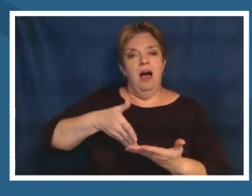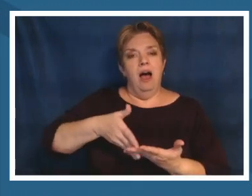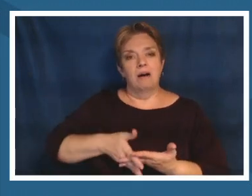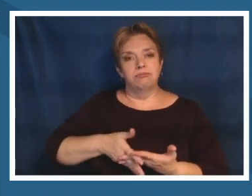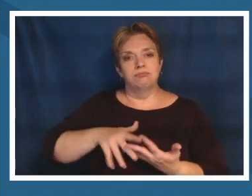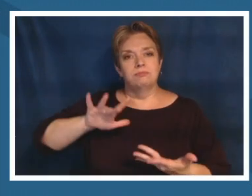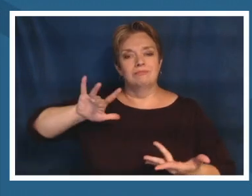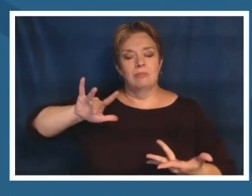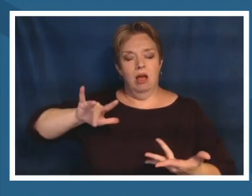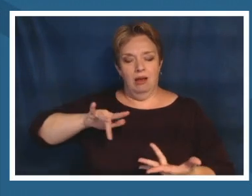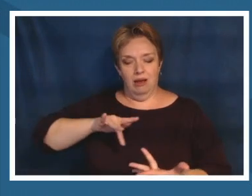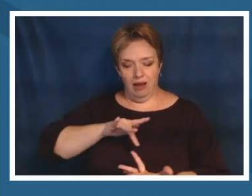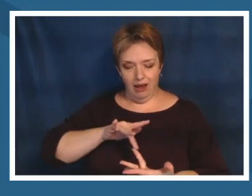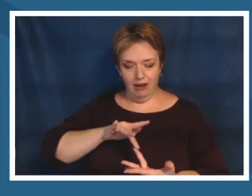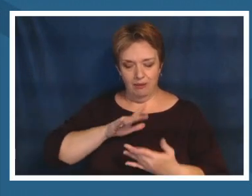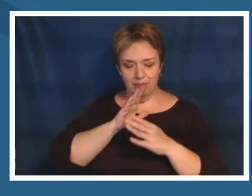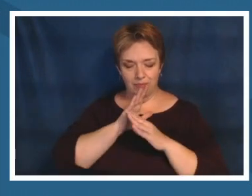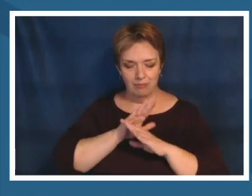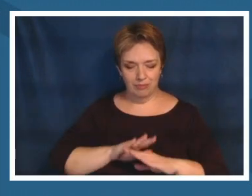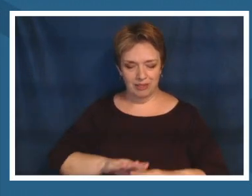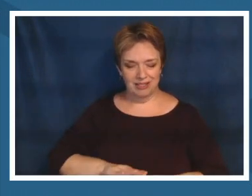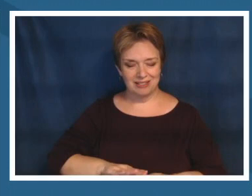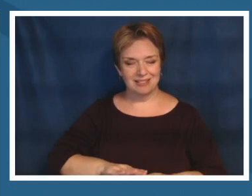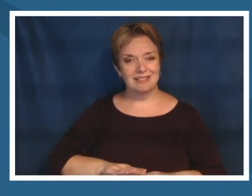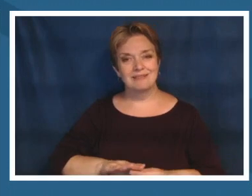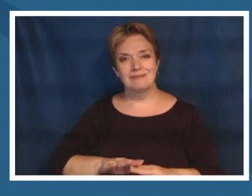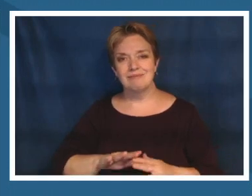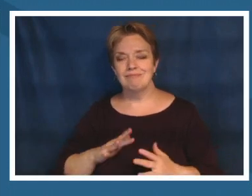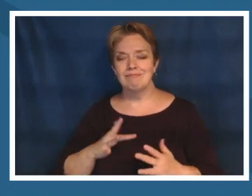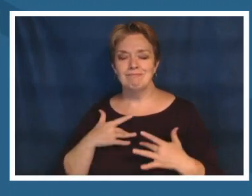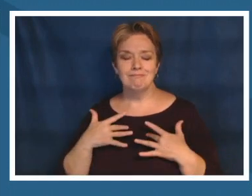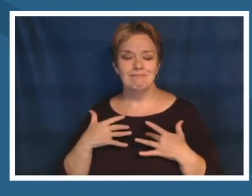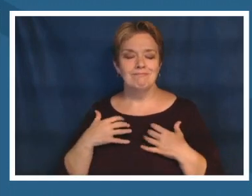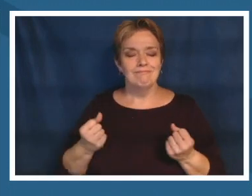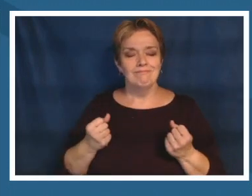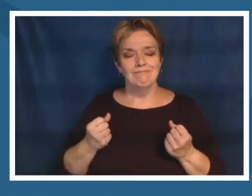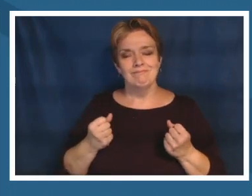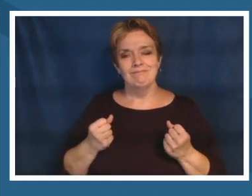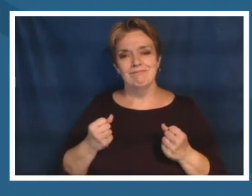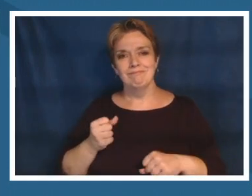um